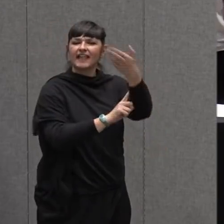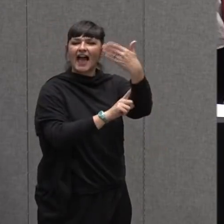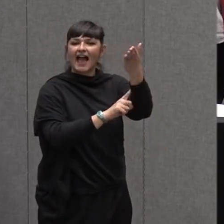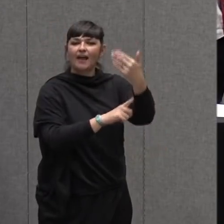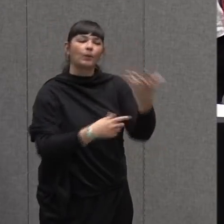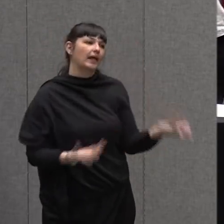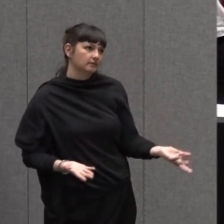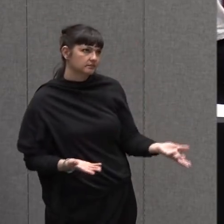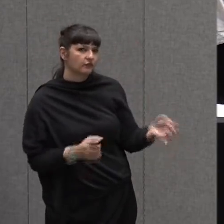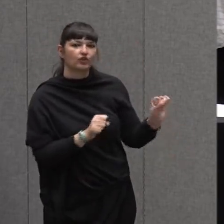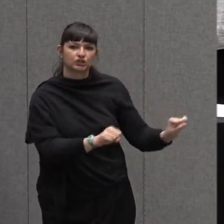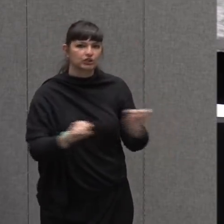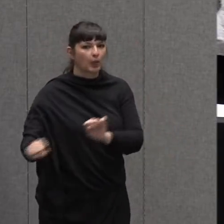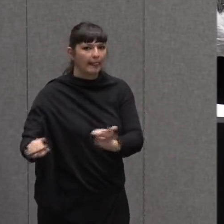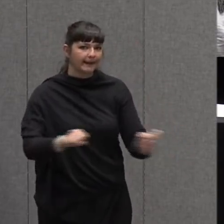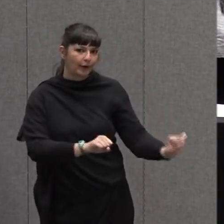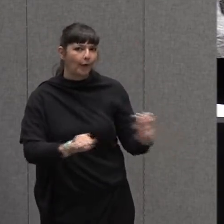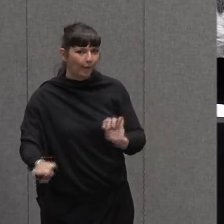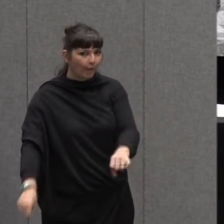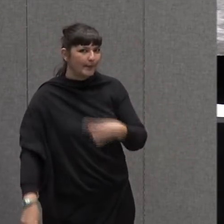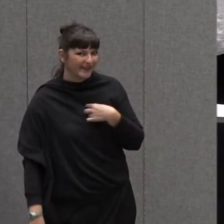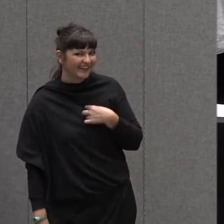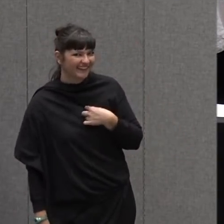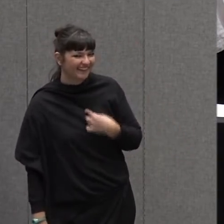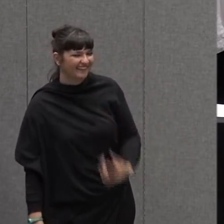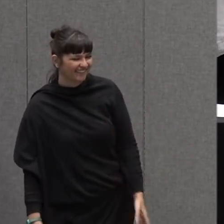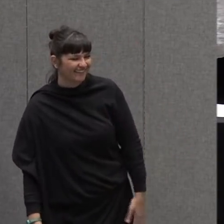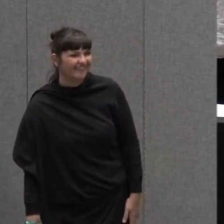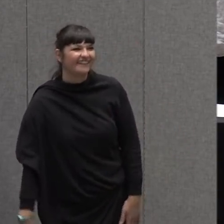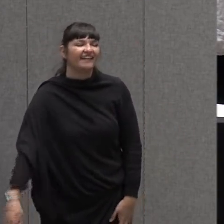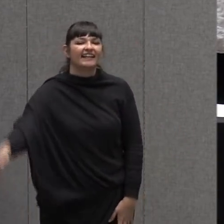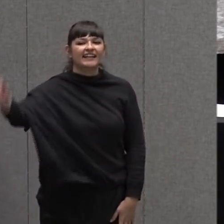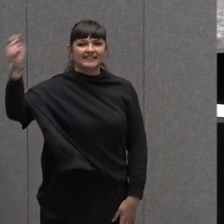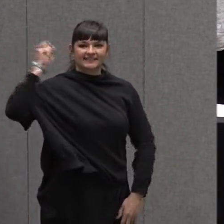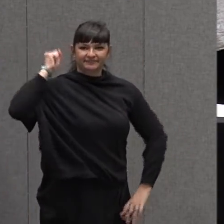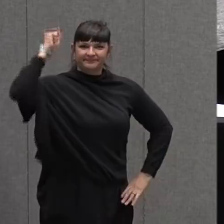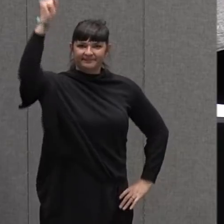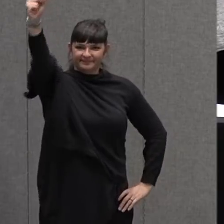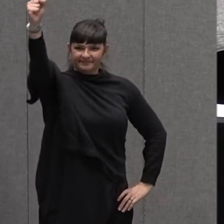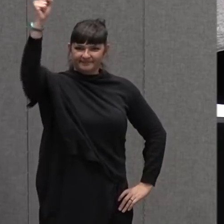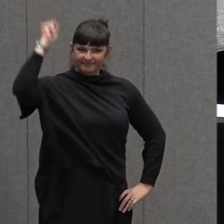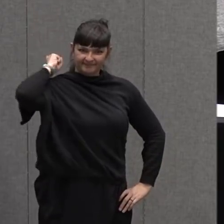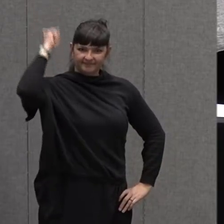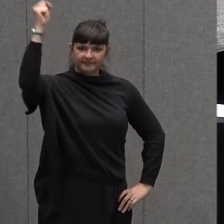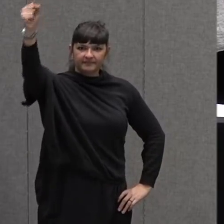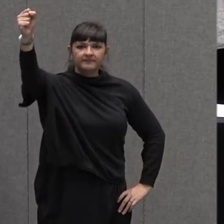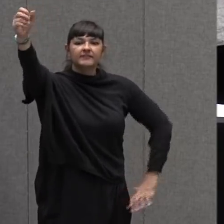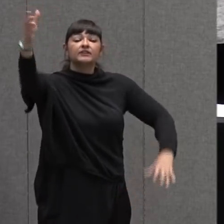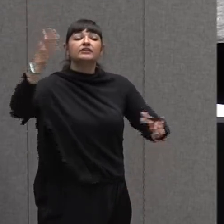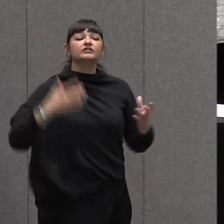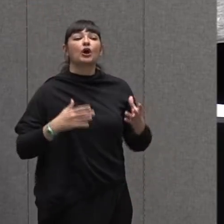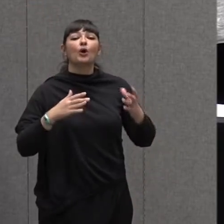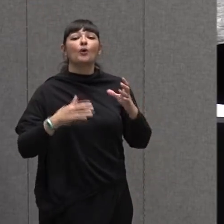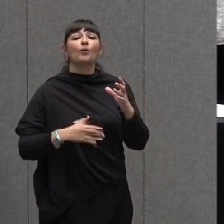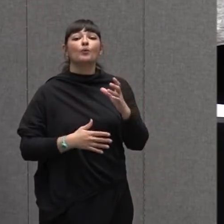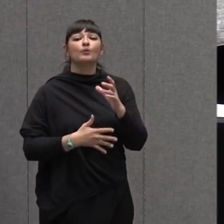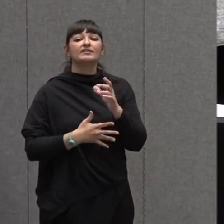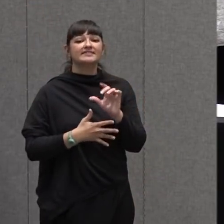Alright, so we'll start at 85 and then we'll go up from there by tens. So here we go.